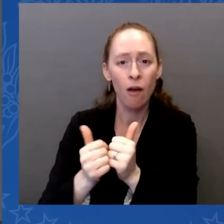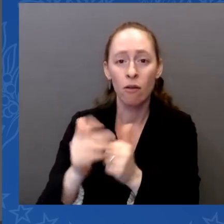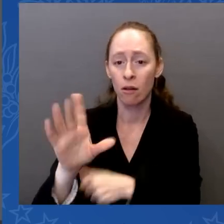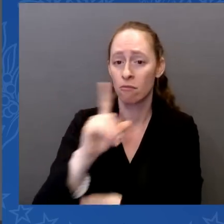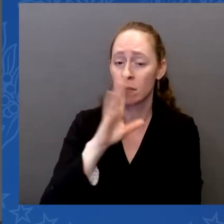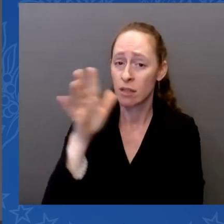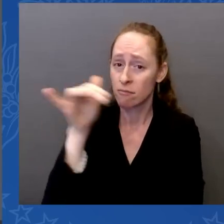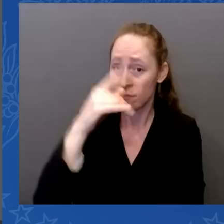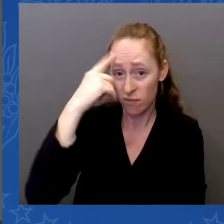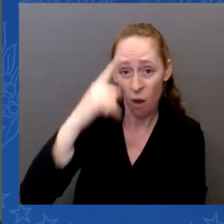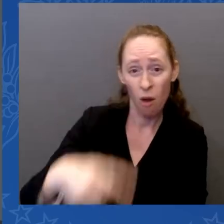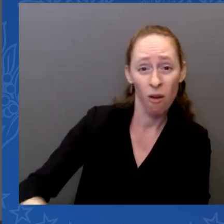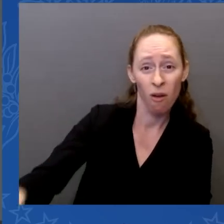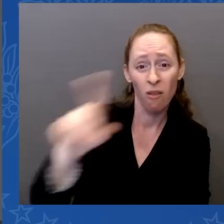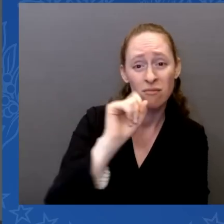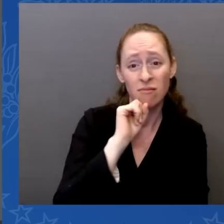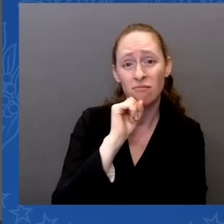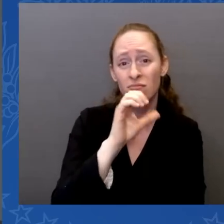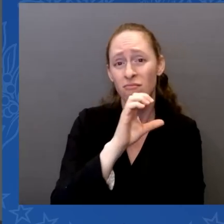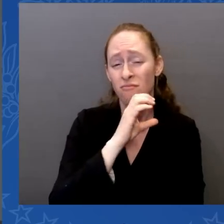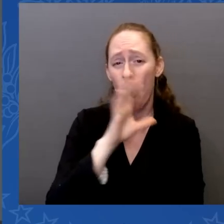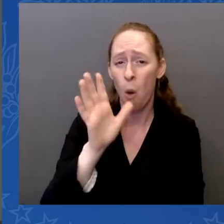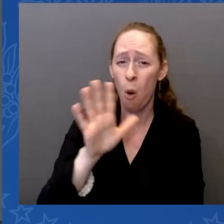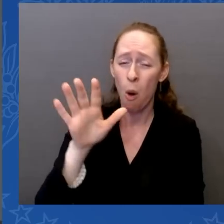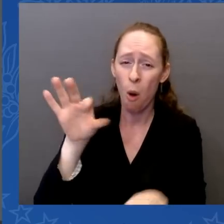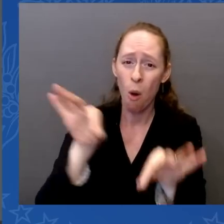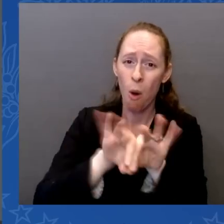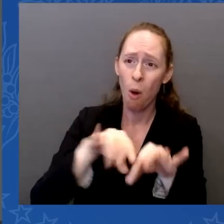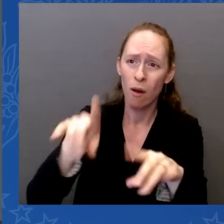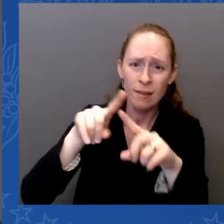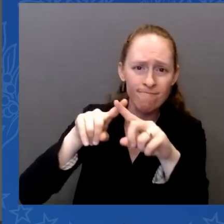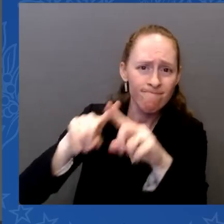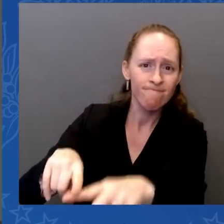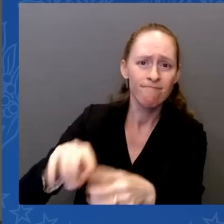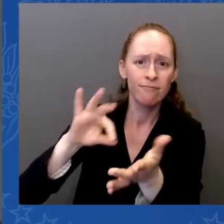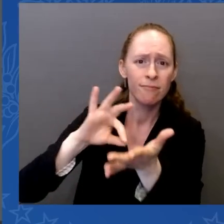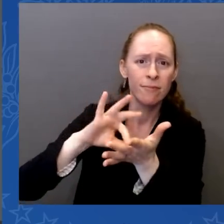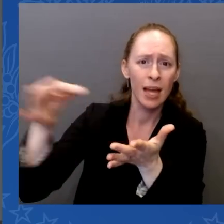And we've worked really hard to maintain it. The way I think about it is the way my dad